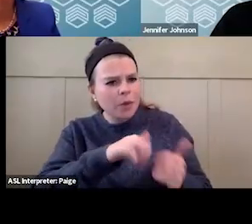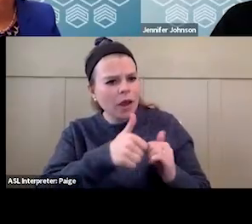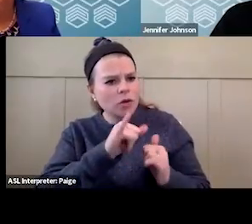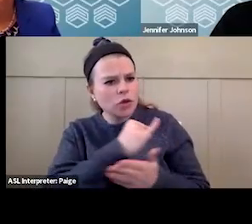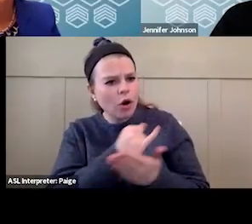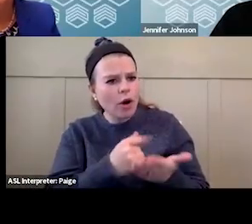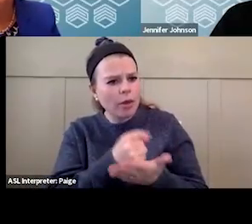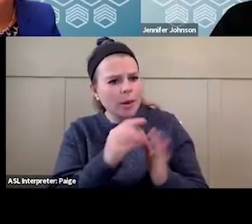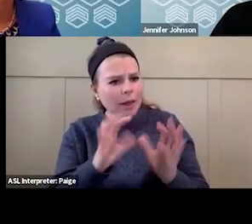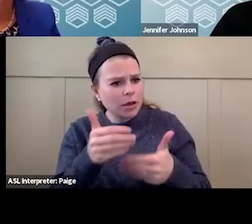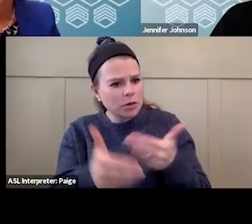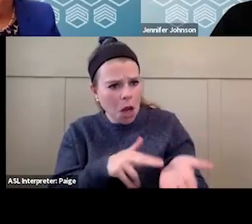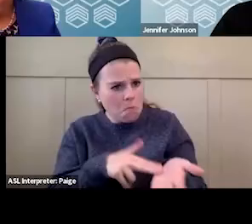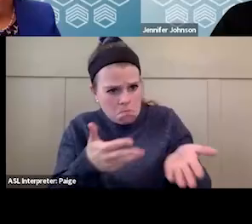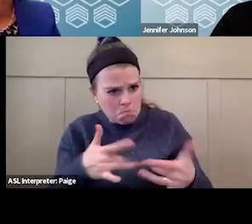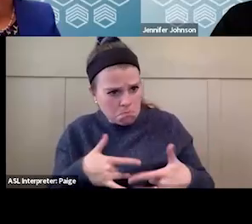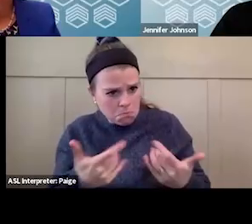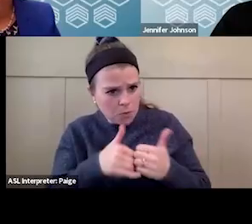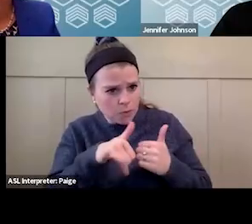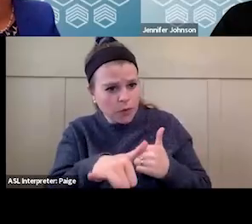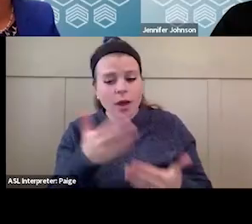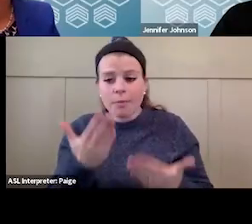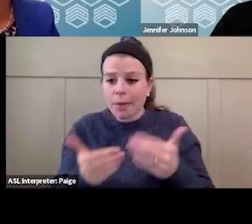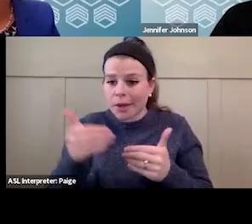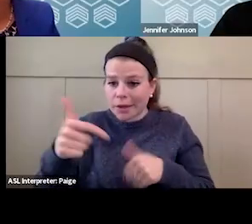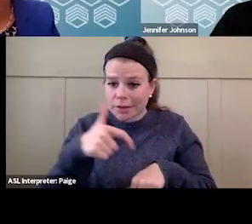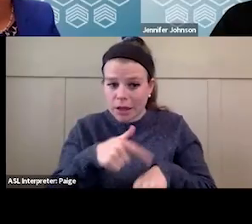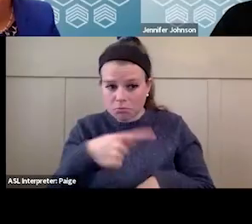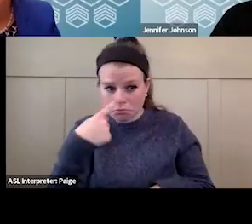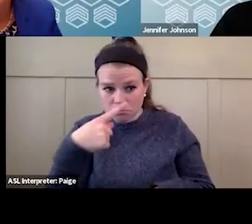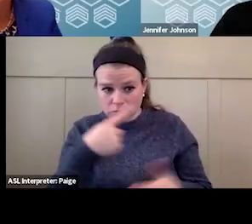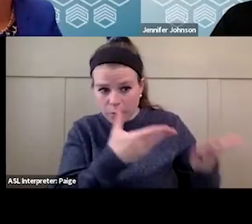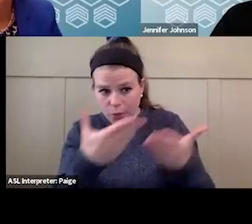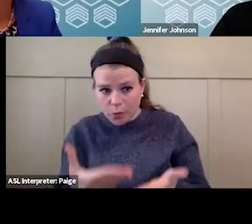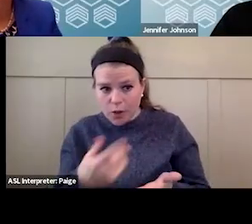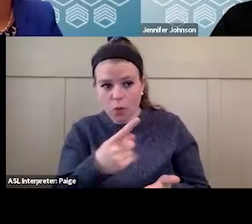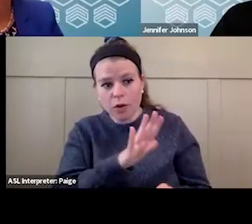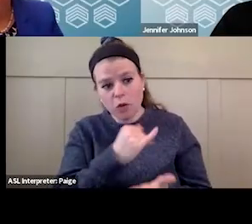You know, maybe when you come in next time, um, maybe you'd like to bring one of your, your pieces of art with you.